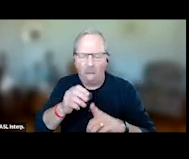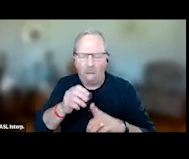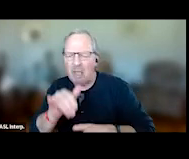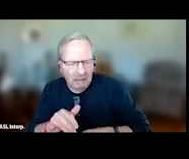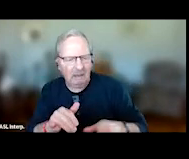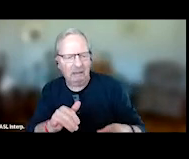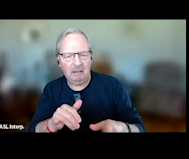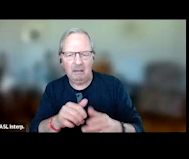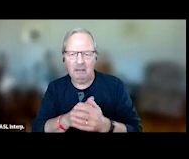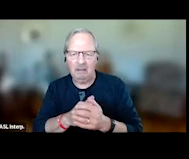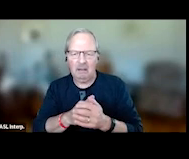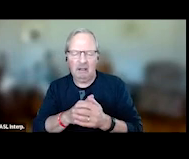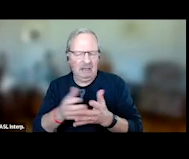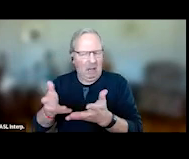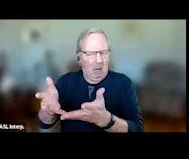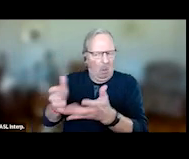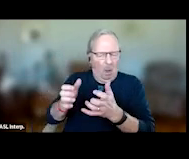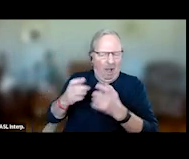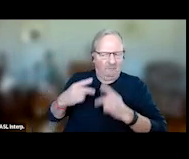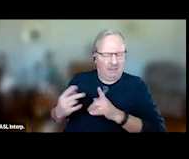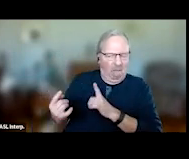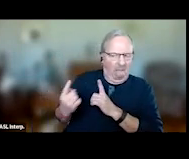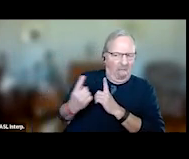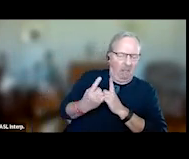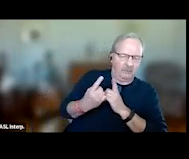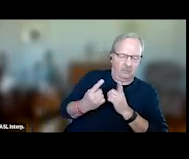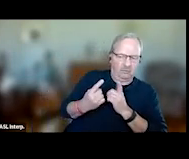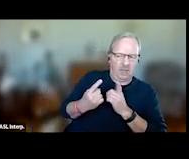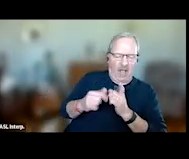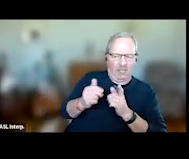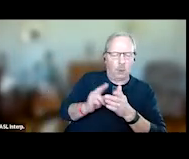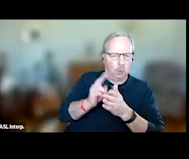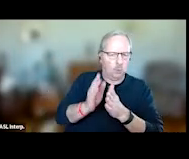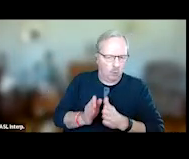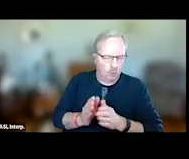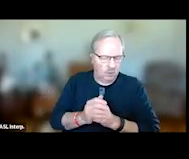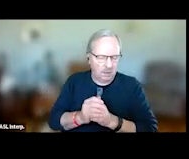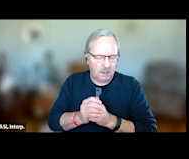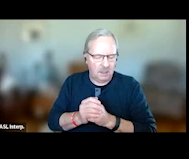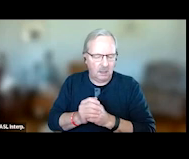physical advances towards other users. 'Cause we wanna be able to address those,